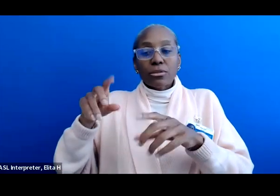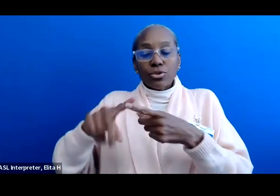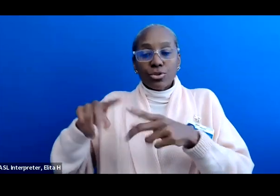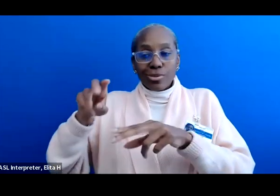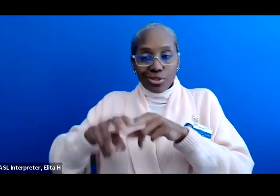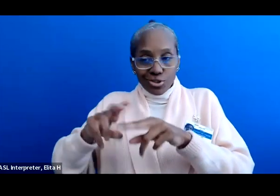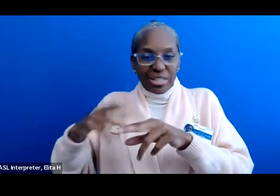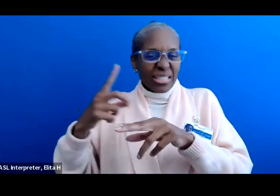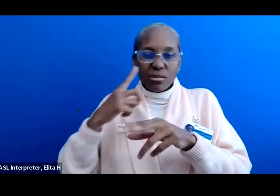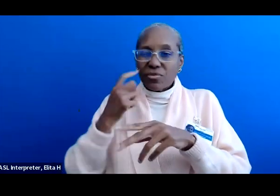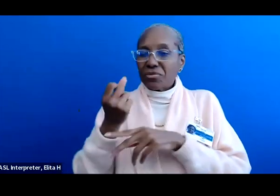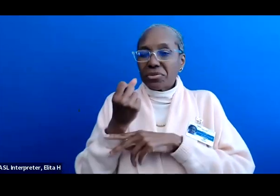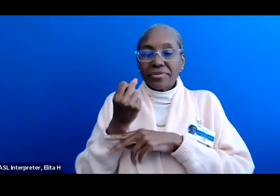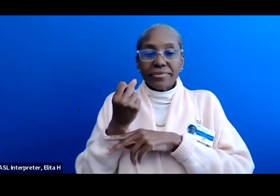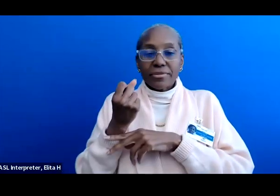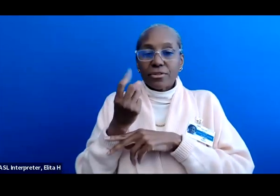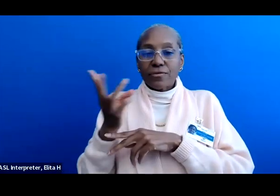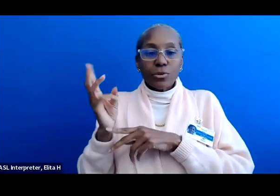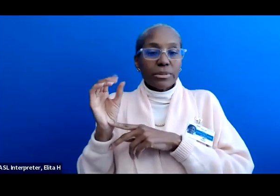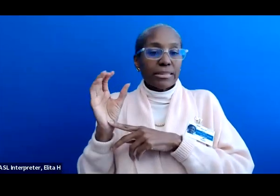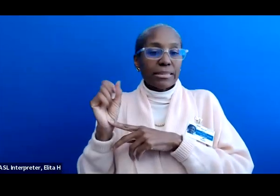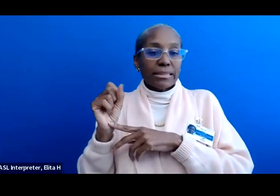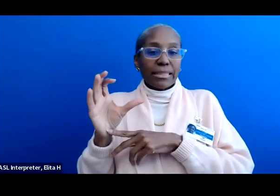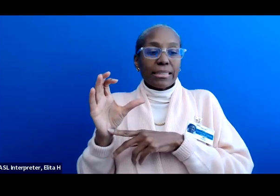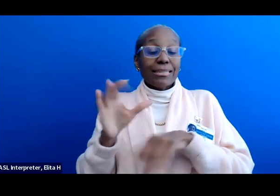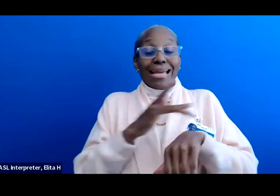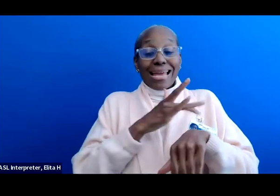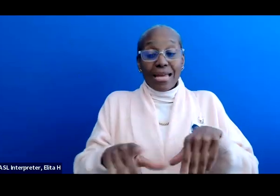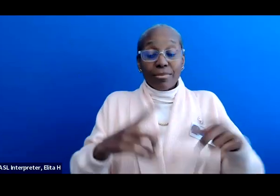just for those few seconds while you're empty wheelchair is being weighed